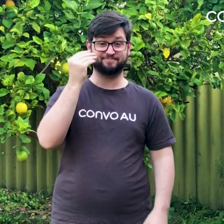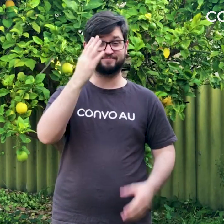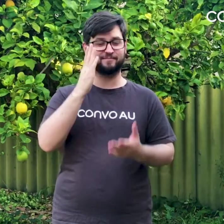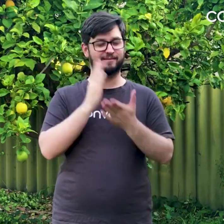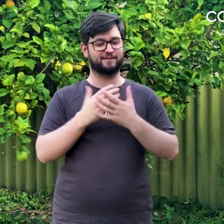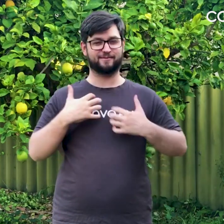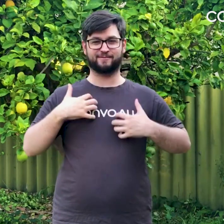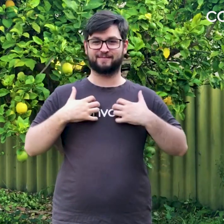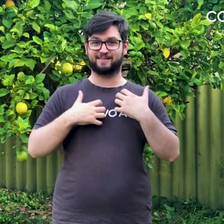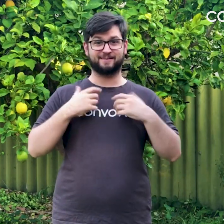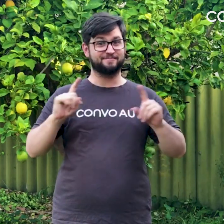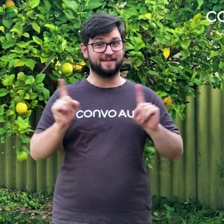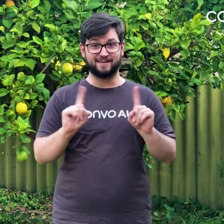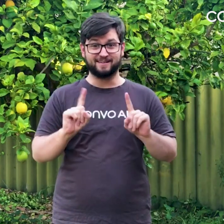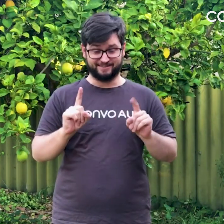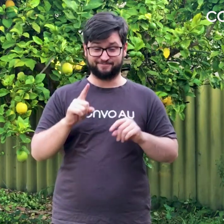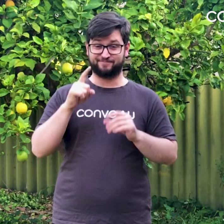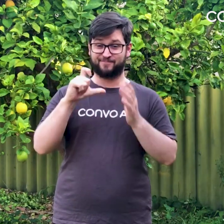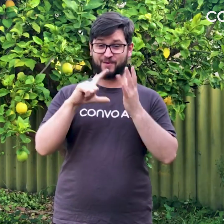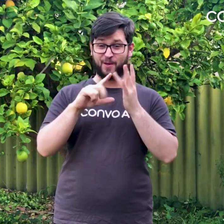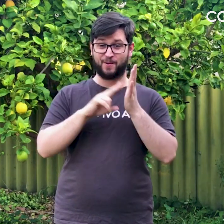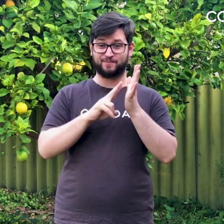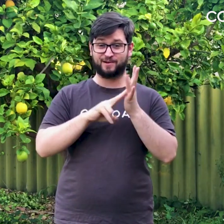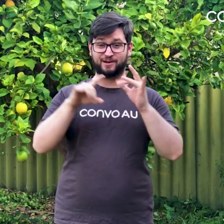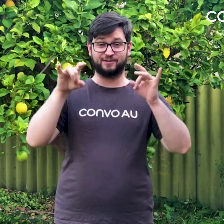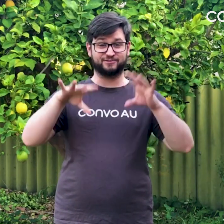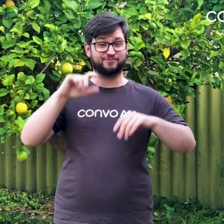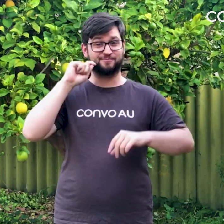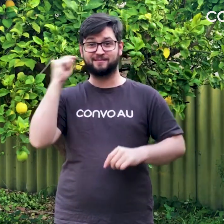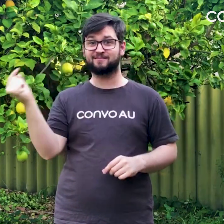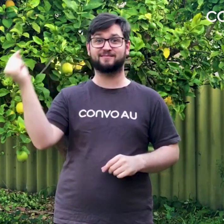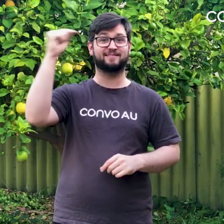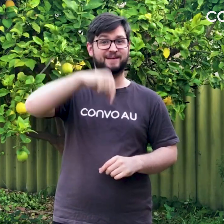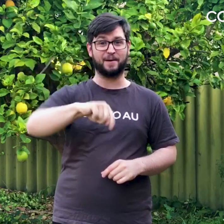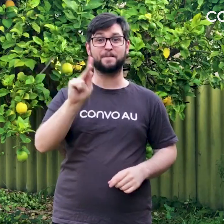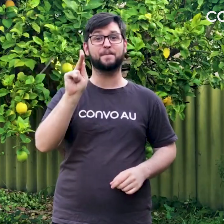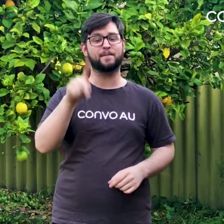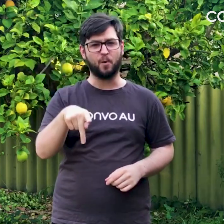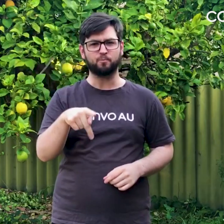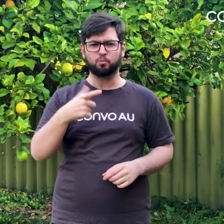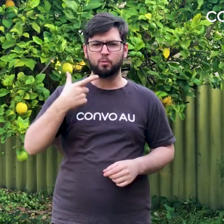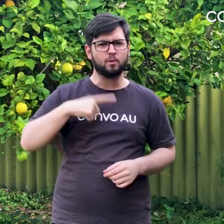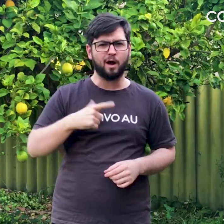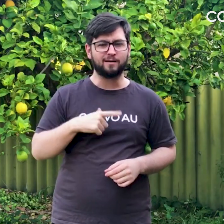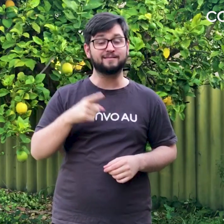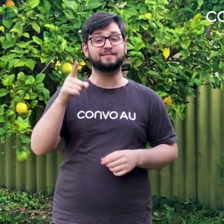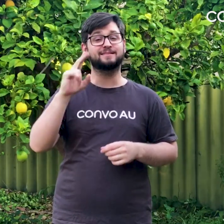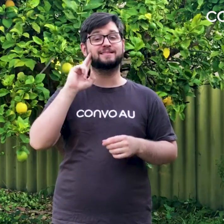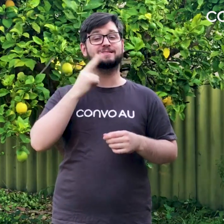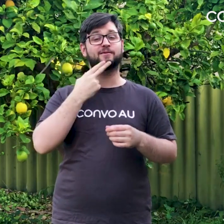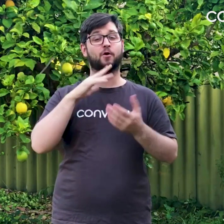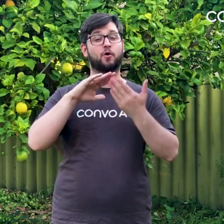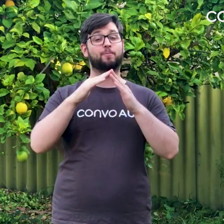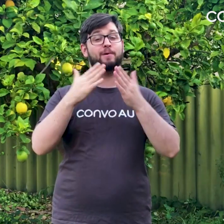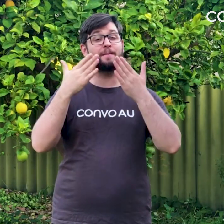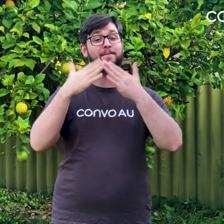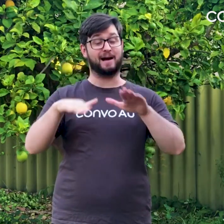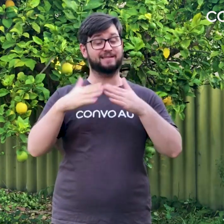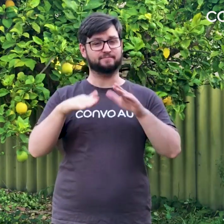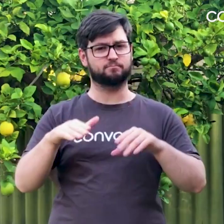Just wanted to let you know that Convo Australia will be participating in the Deaf Community Markets